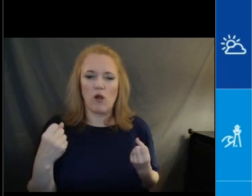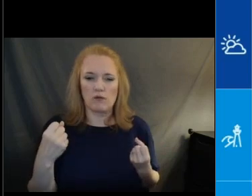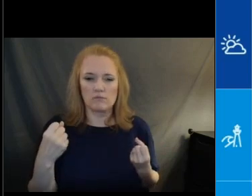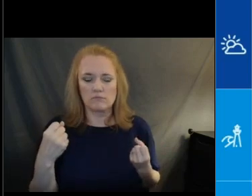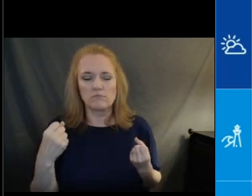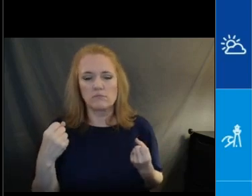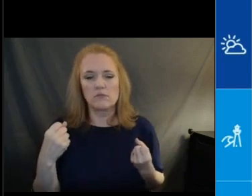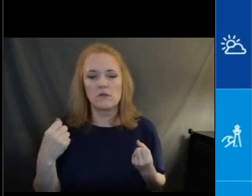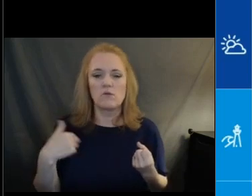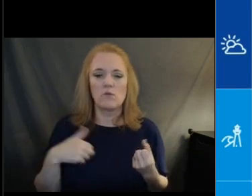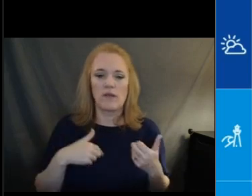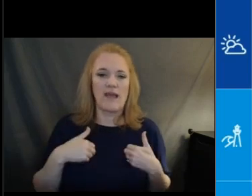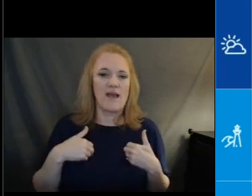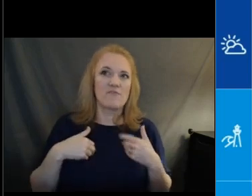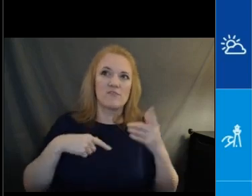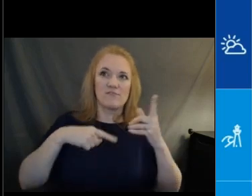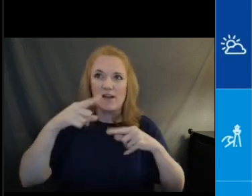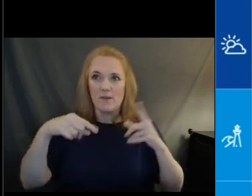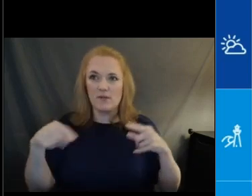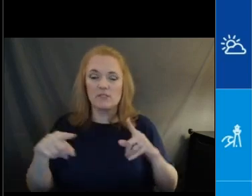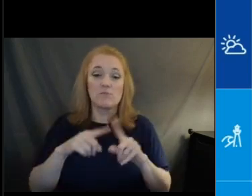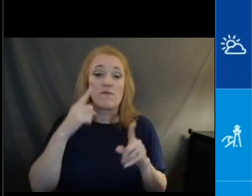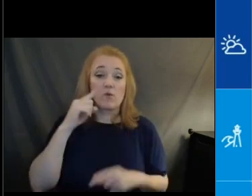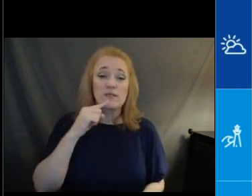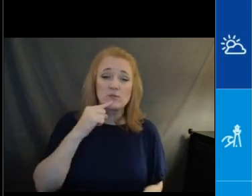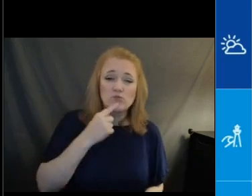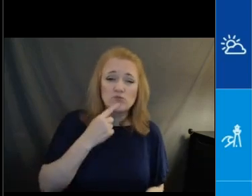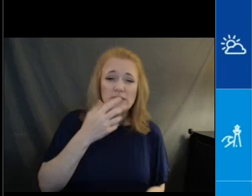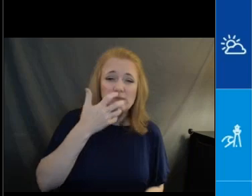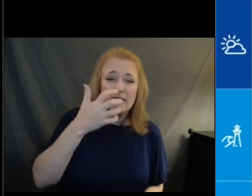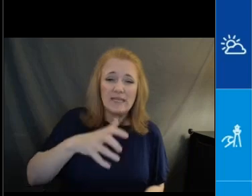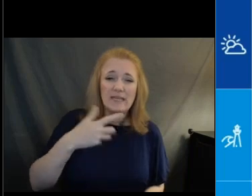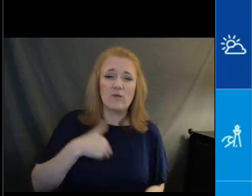but we also of course did them for extreme heat events. We issued several of them last